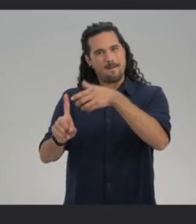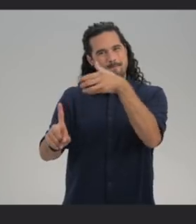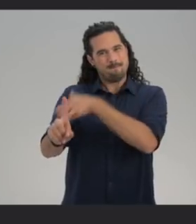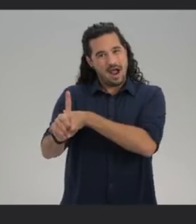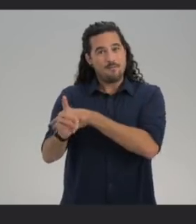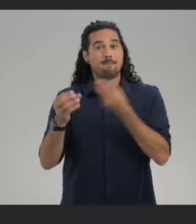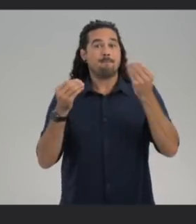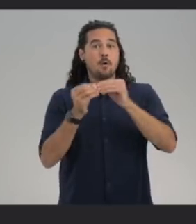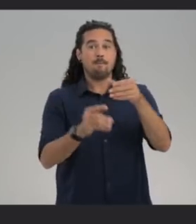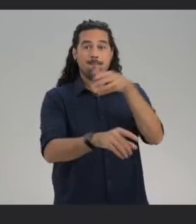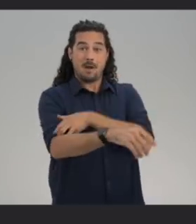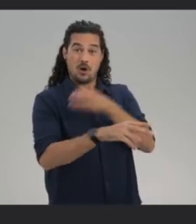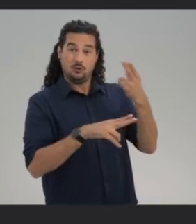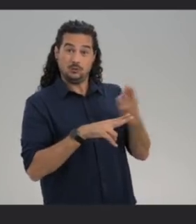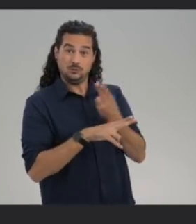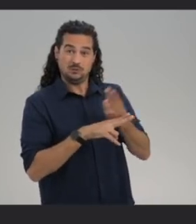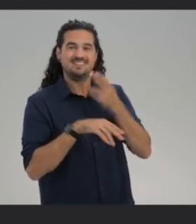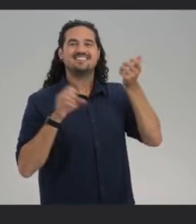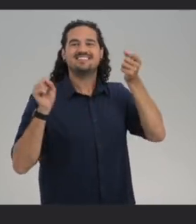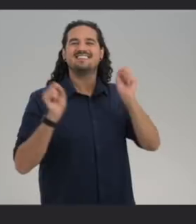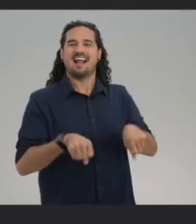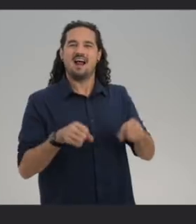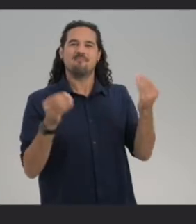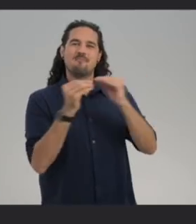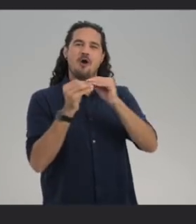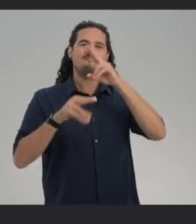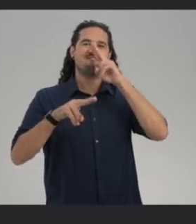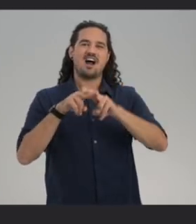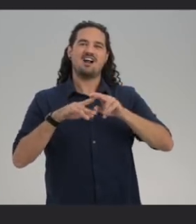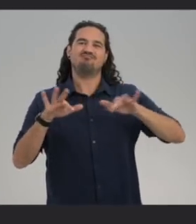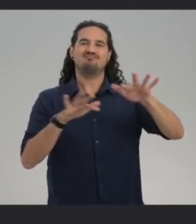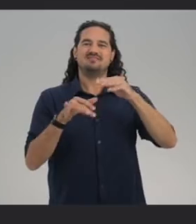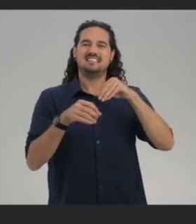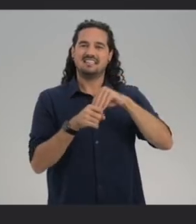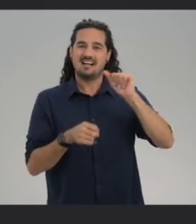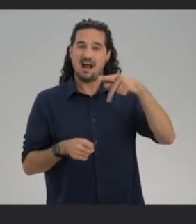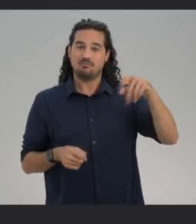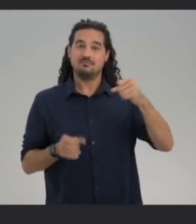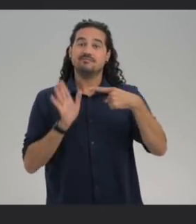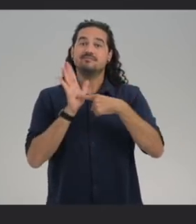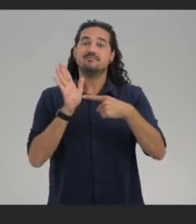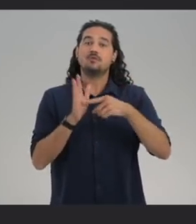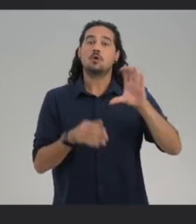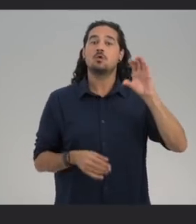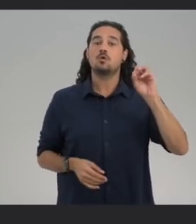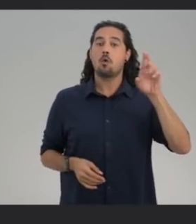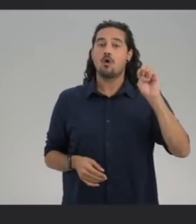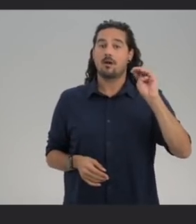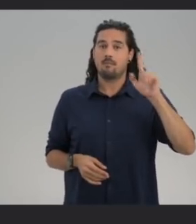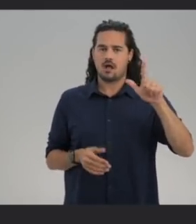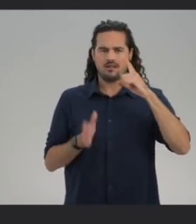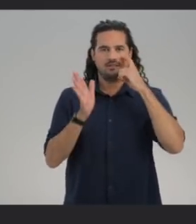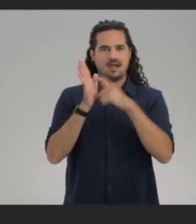The more powerful the computer is, the more we can have fun in our apps. For example, using Core ML to automatically detect hand position.